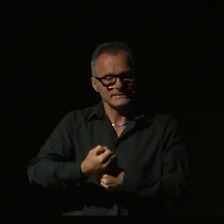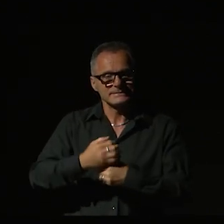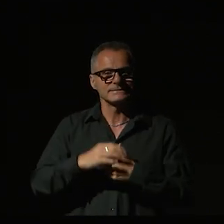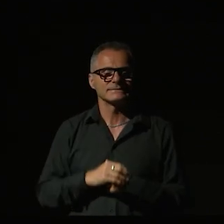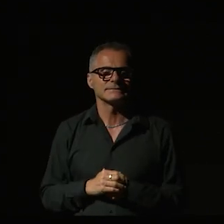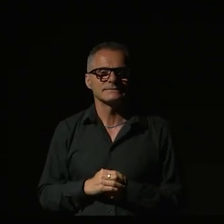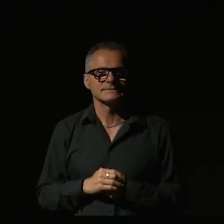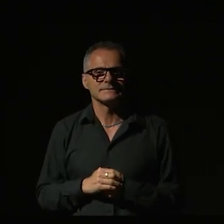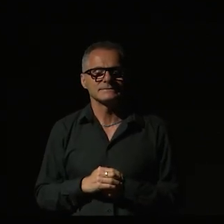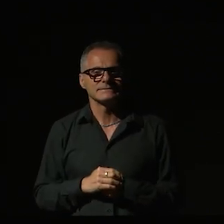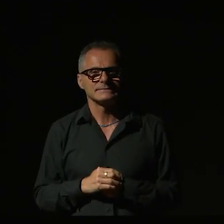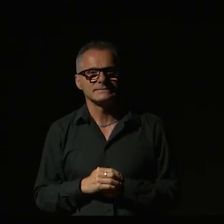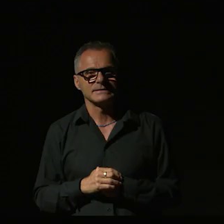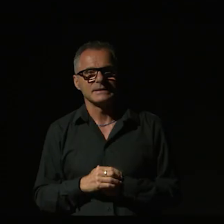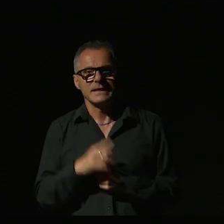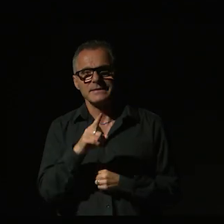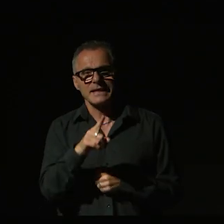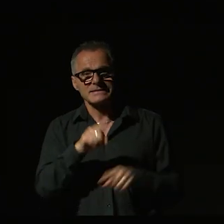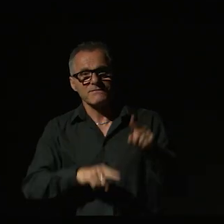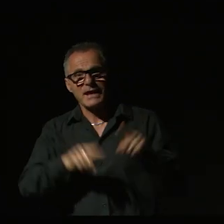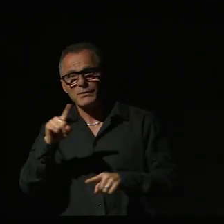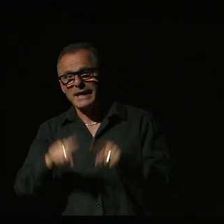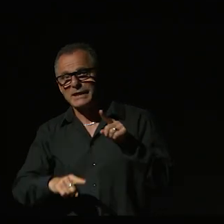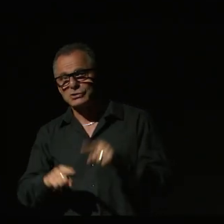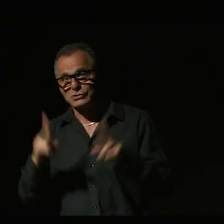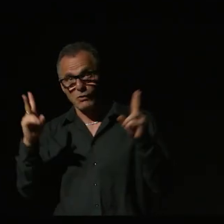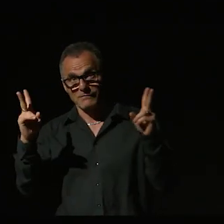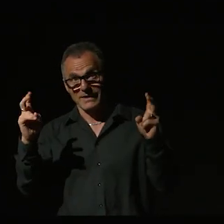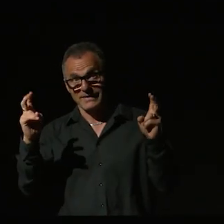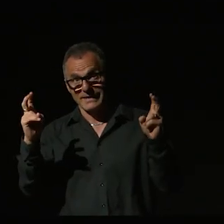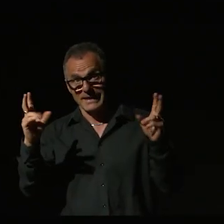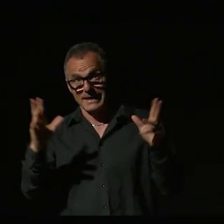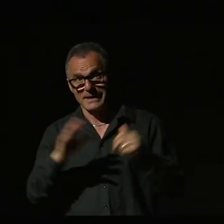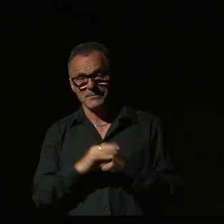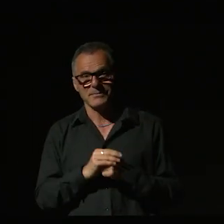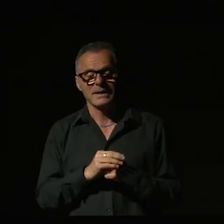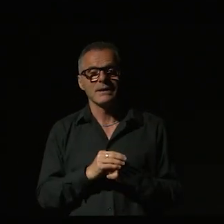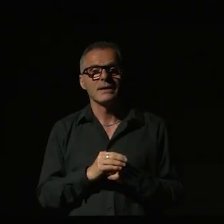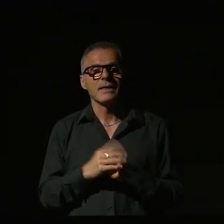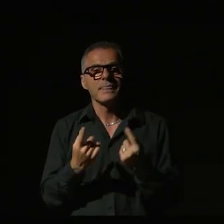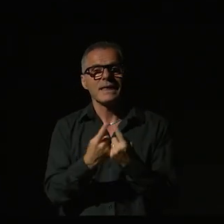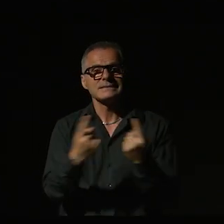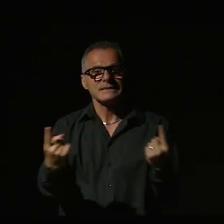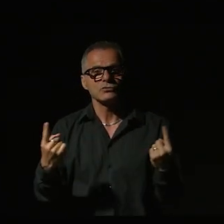and his variation of the theme, which is also in display in Room 29, I believe.